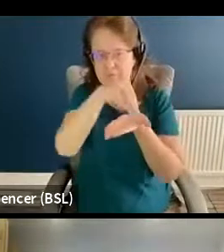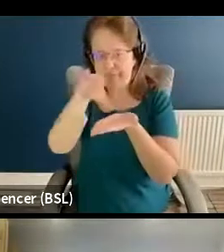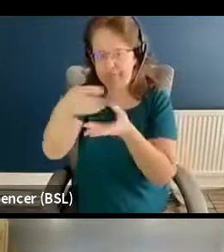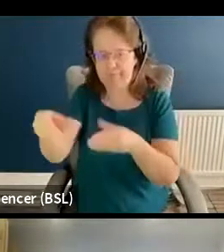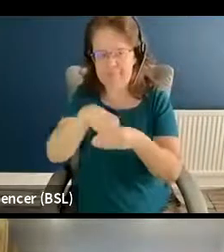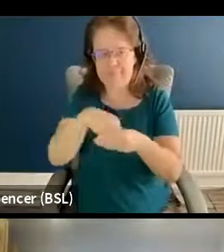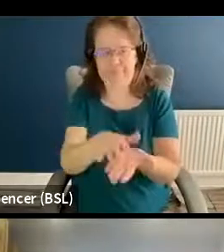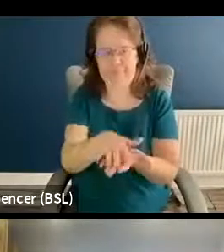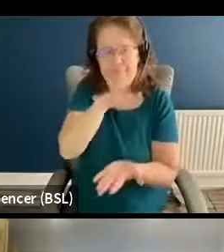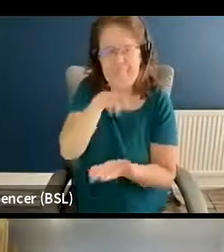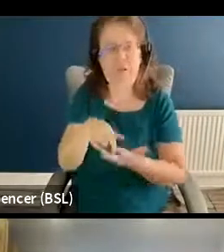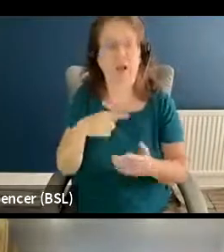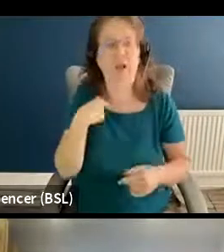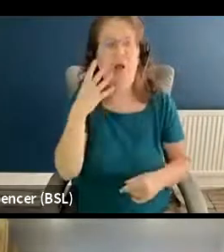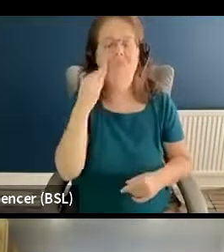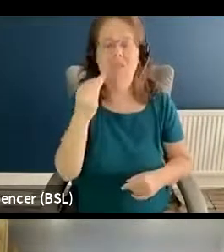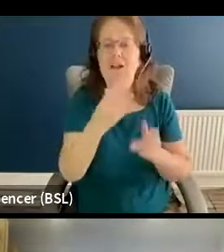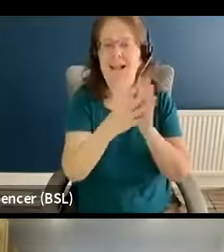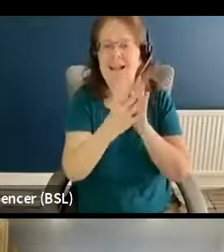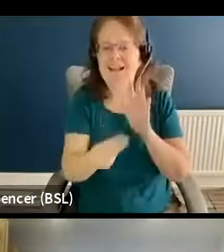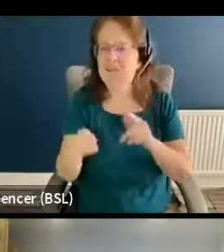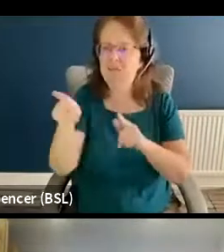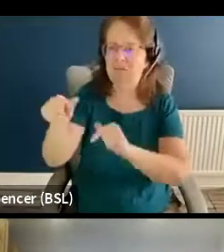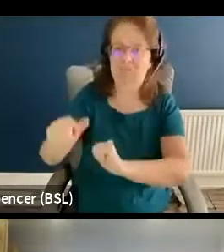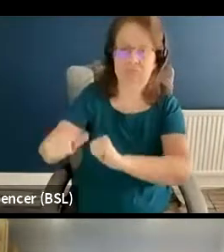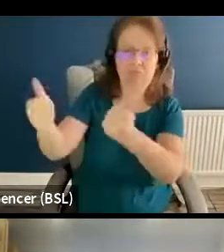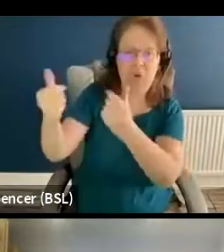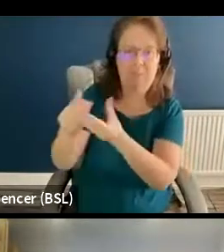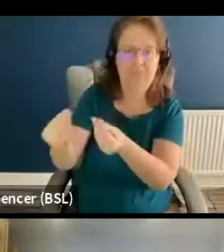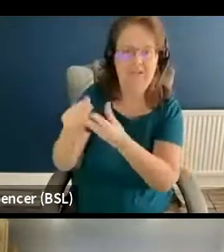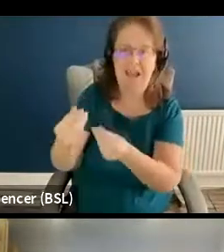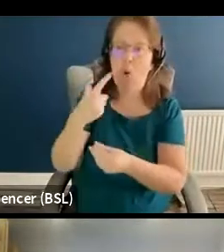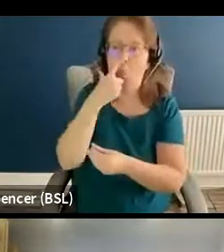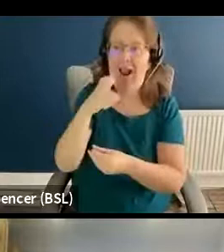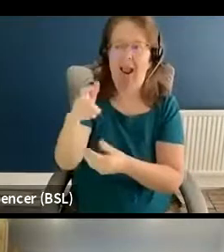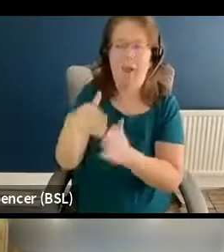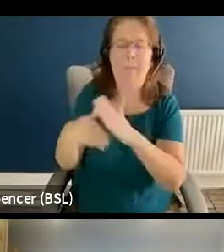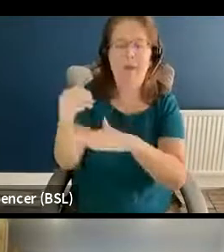examples where there's a good material that we can build on. So we don't want to replicate it, but